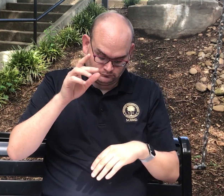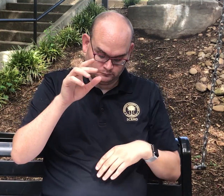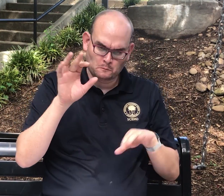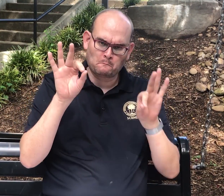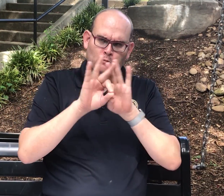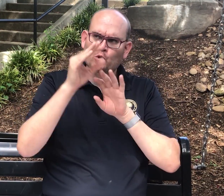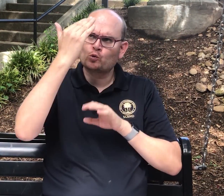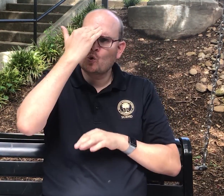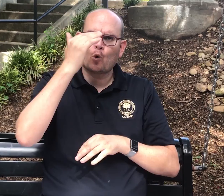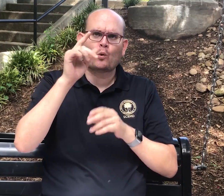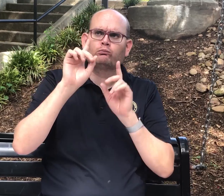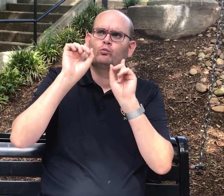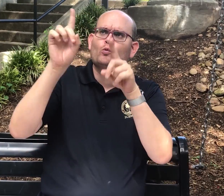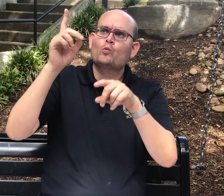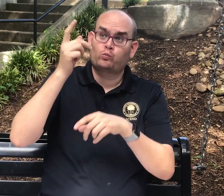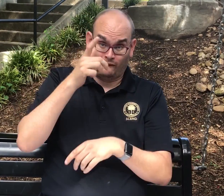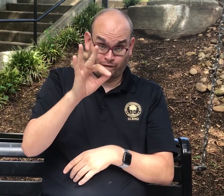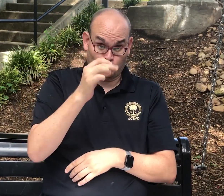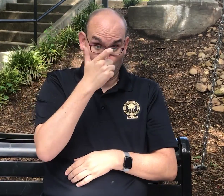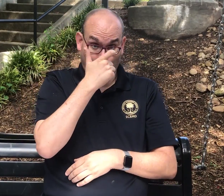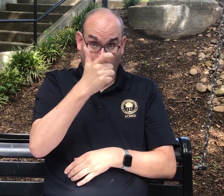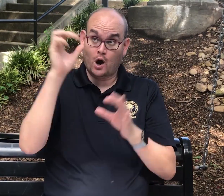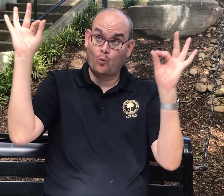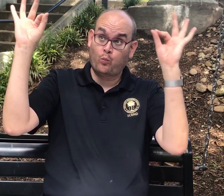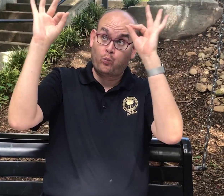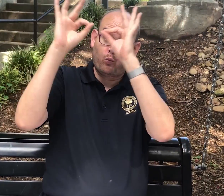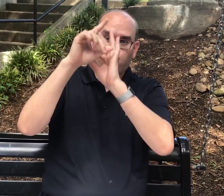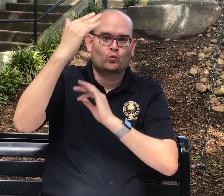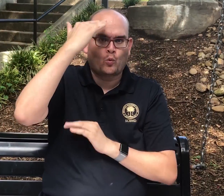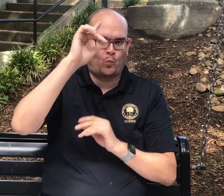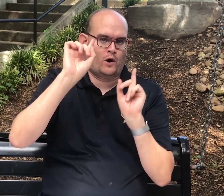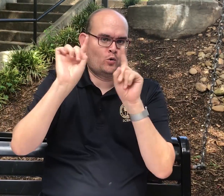IT IS IMPORTANT THAT YOU KNOW WHERE YOU MIGHT BE PLANNING TO VIEW THE ECLIPSE